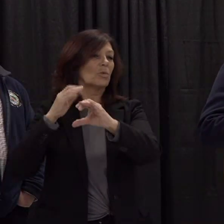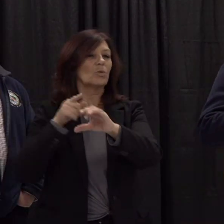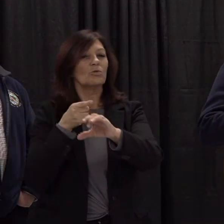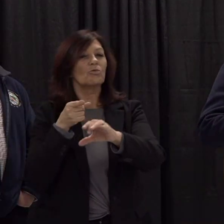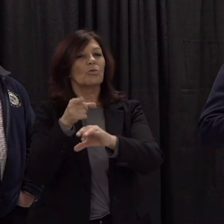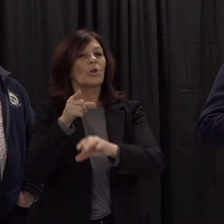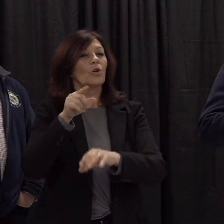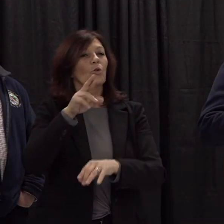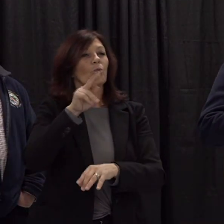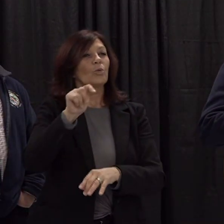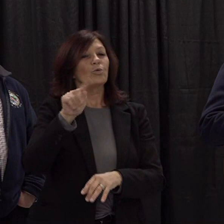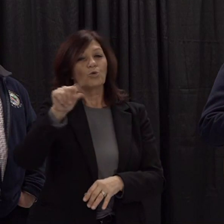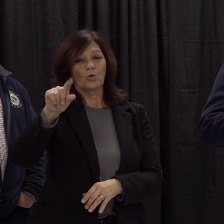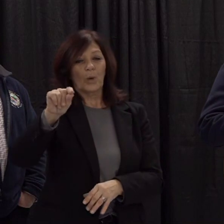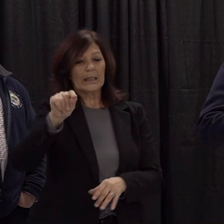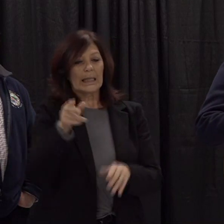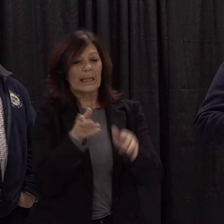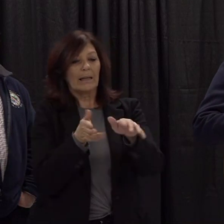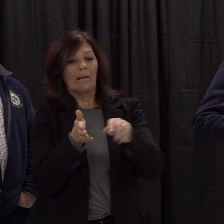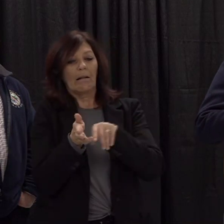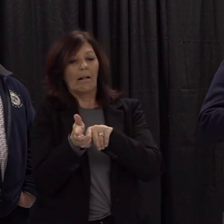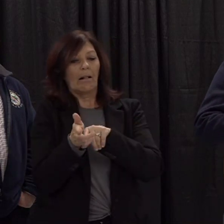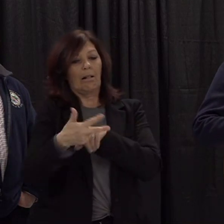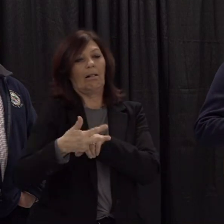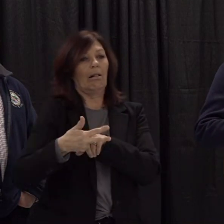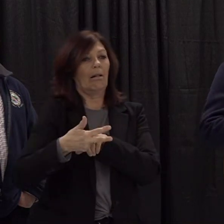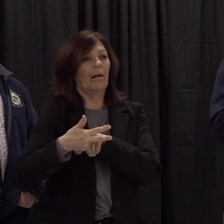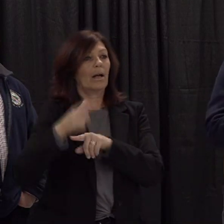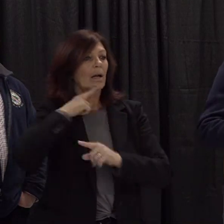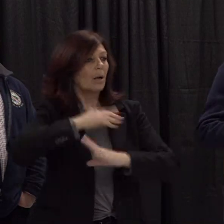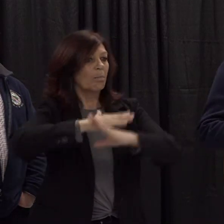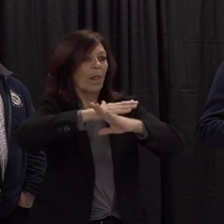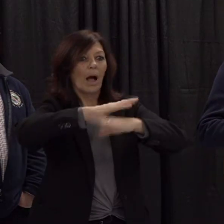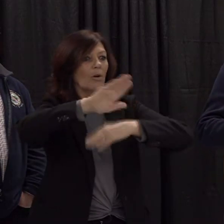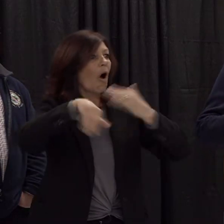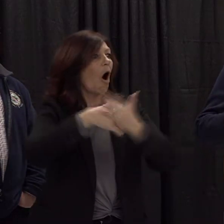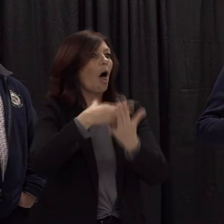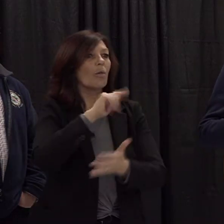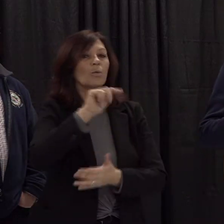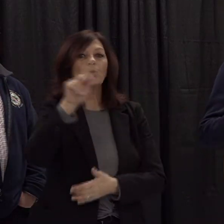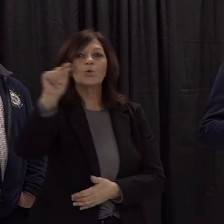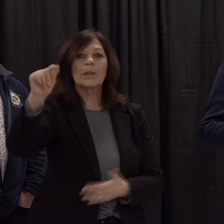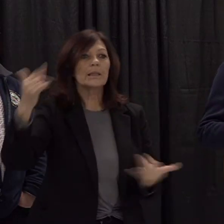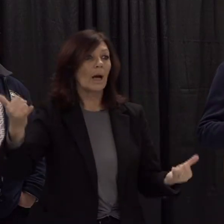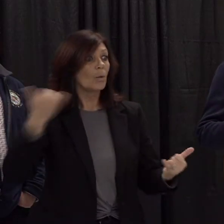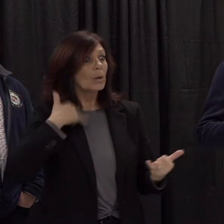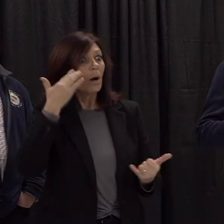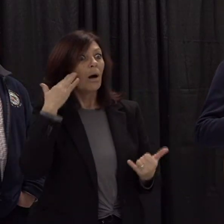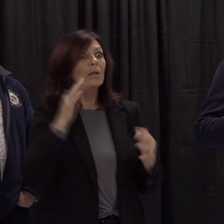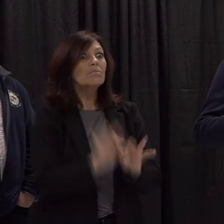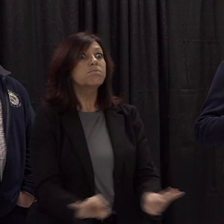jackknife that Eden Evans Center Rd and that clogged up all of Route 20 which as we know is a major arterial.